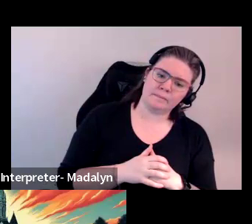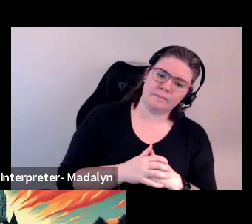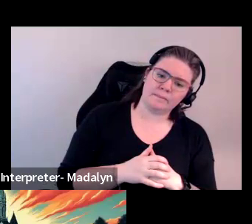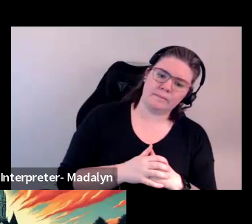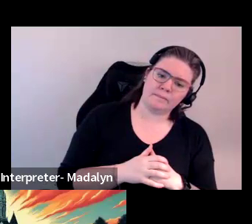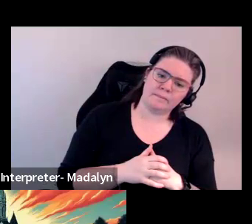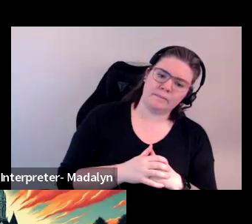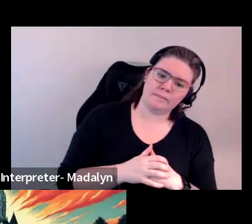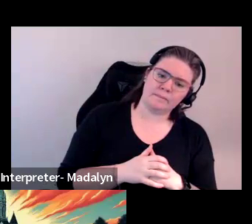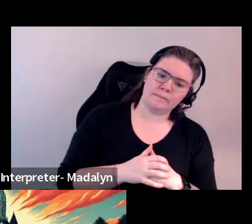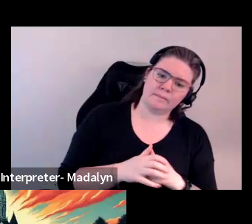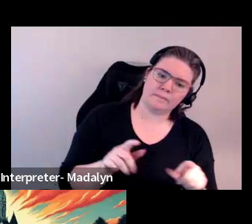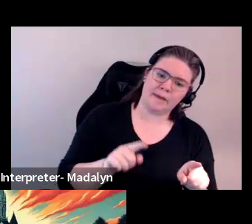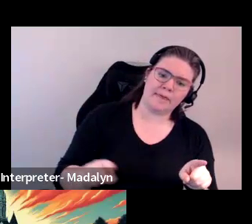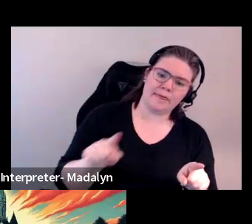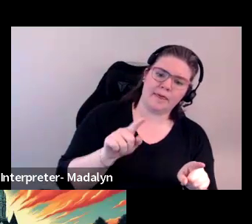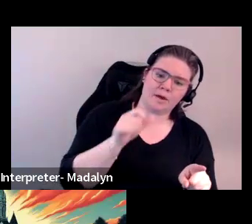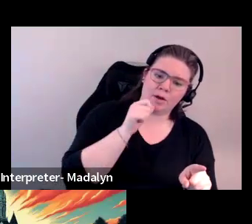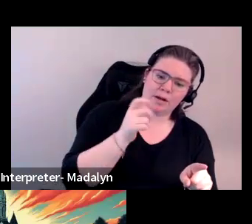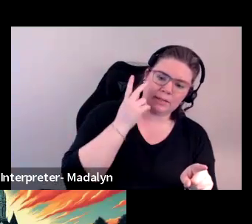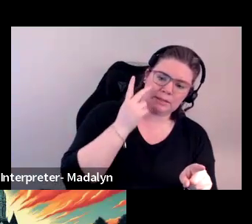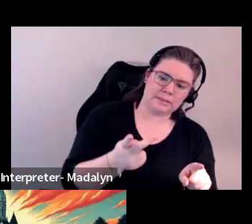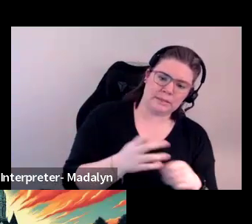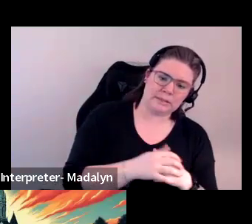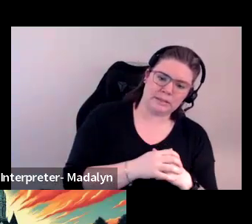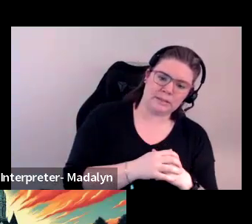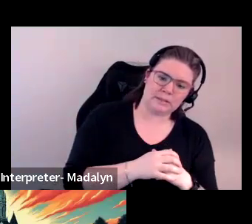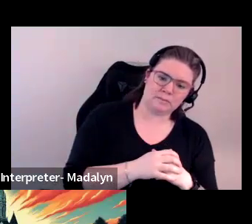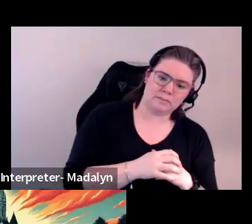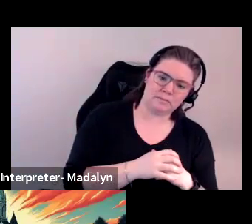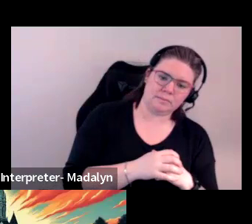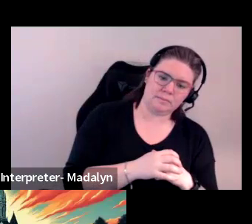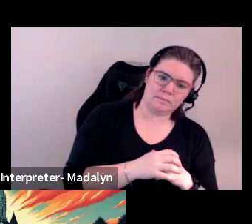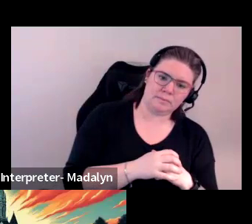Tom Olin: seeing I and it's in the sense of parents